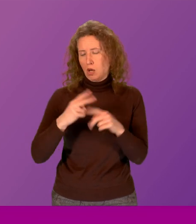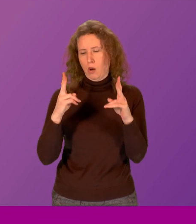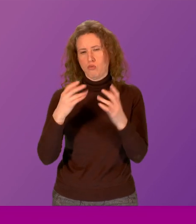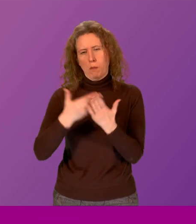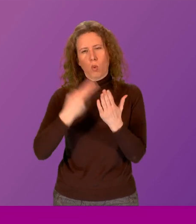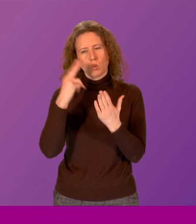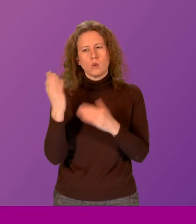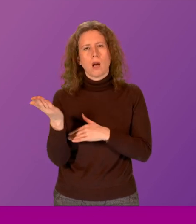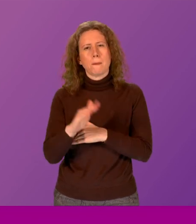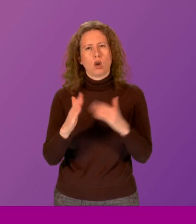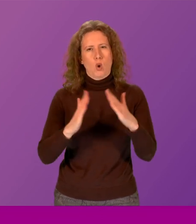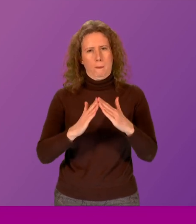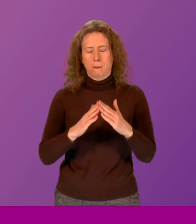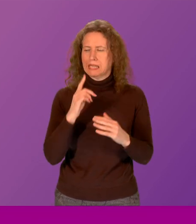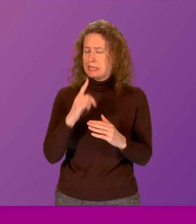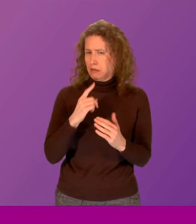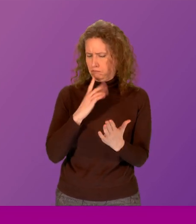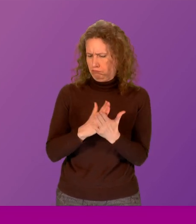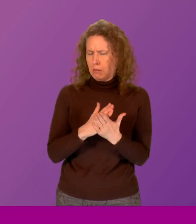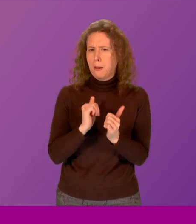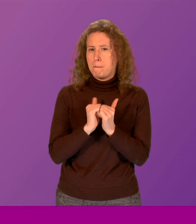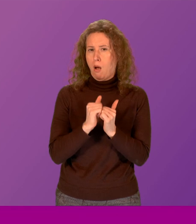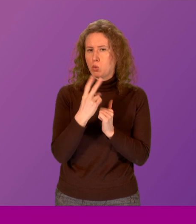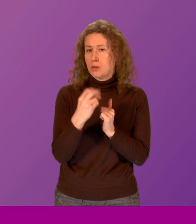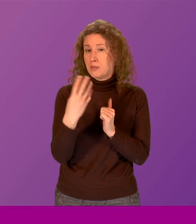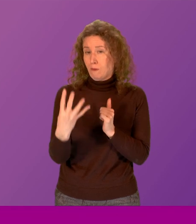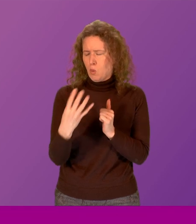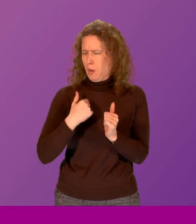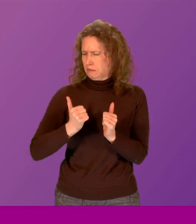by March 2024, we would see real change, with out-of-area residential placements